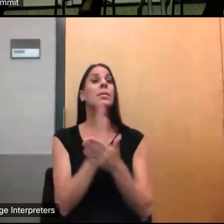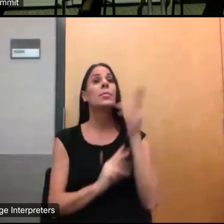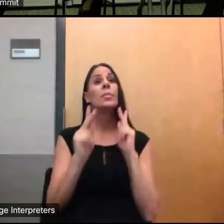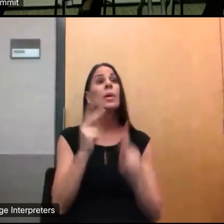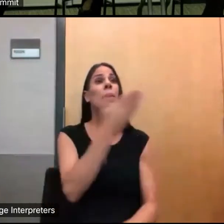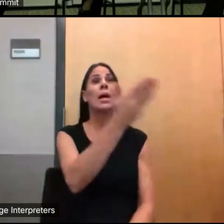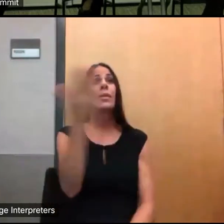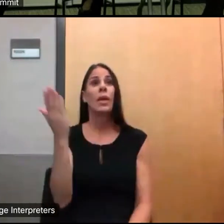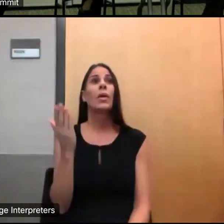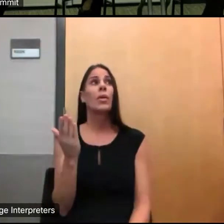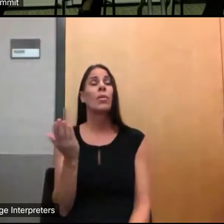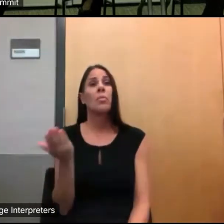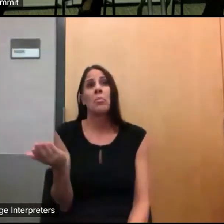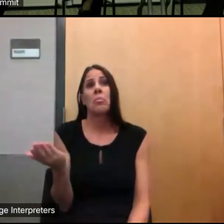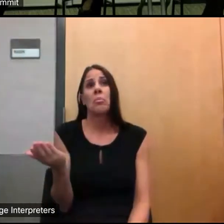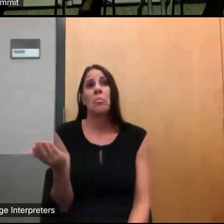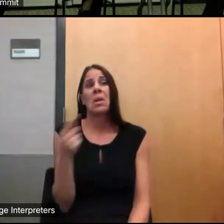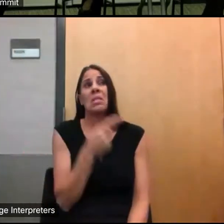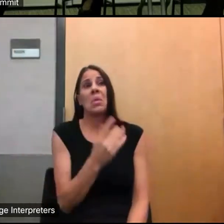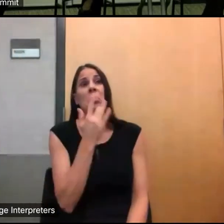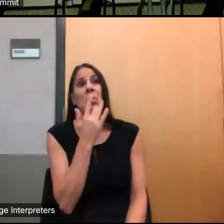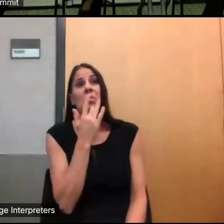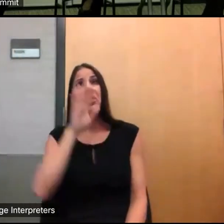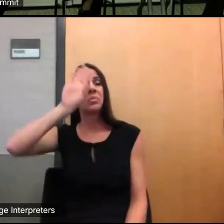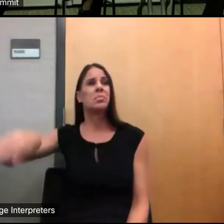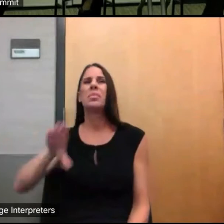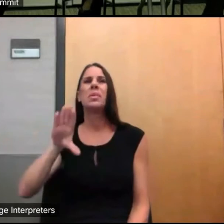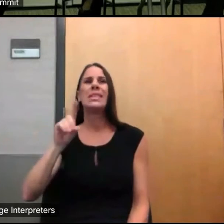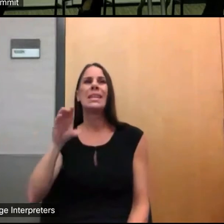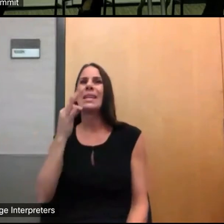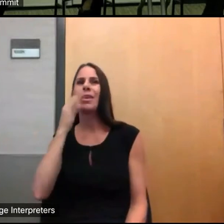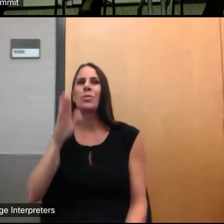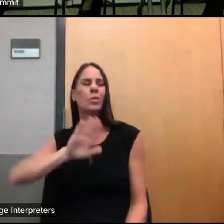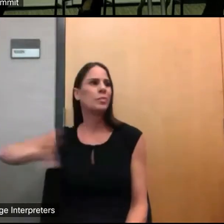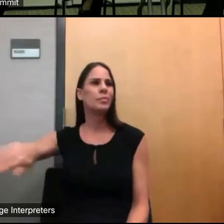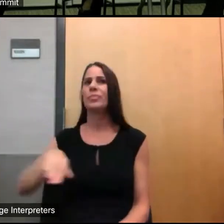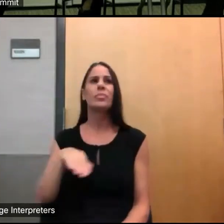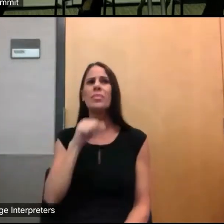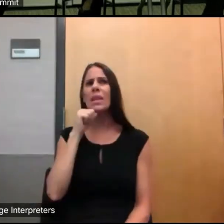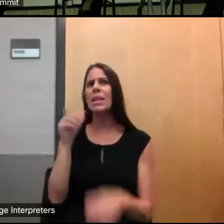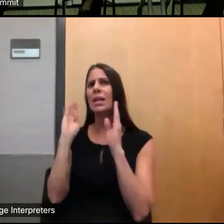listening to a, an expert from the CDC, or even a traditional news presence, like Savannah